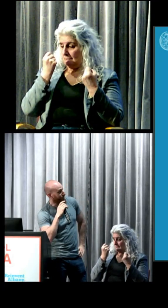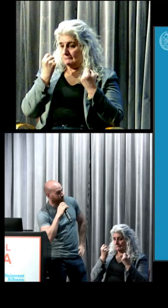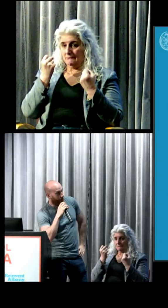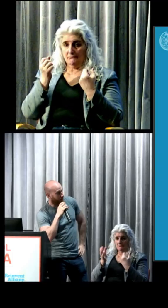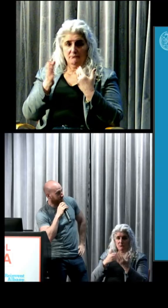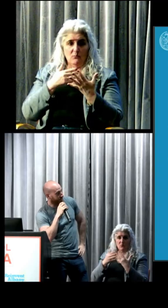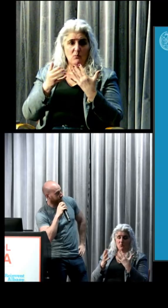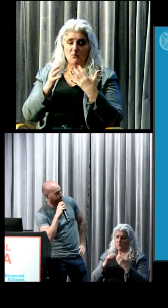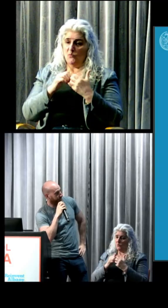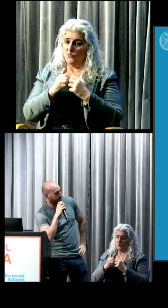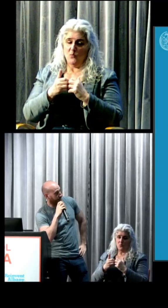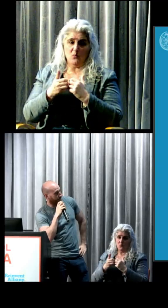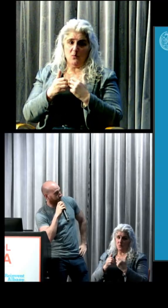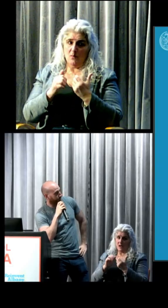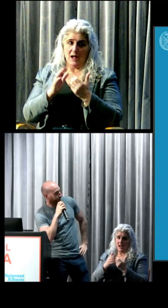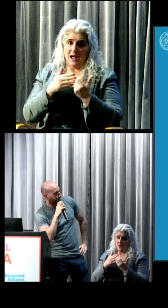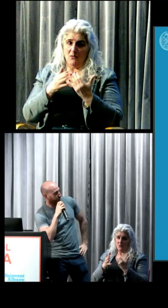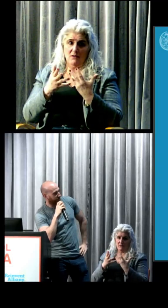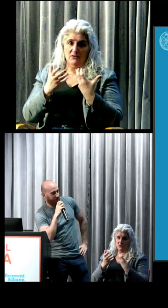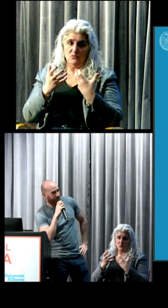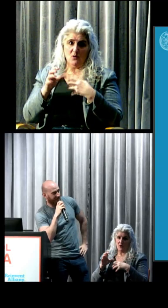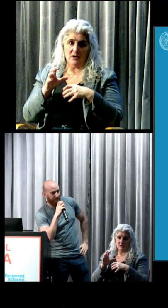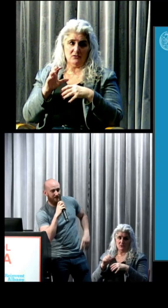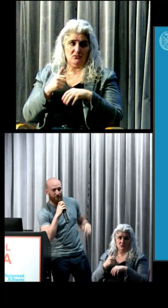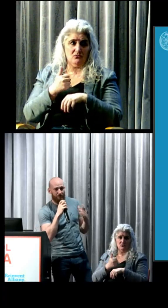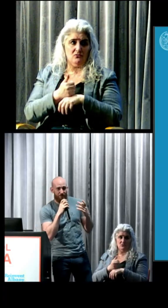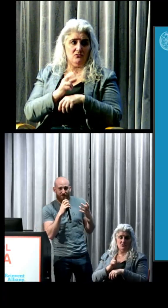It's just like, when you get a bunch of people living together, this is part of the deal.